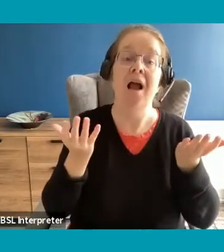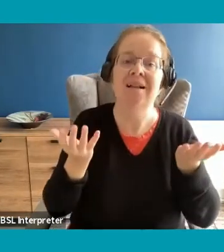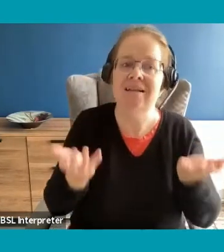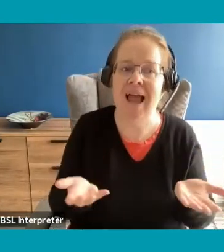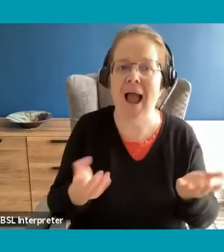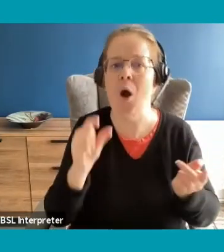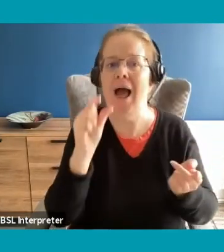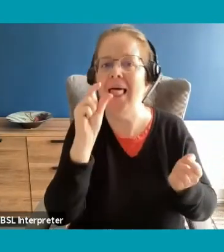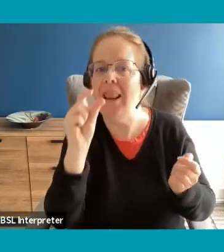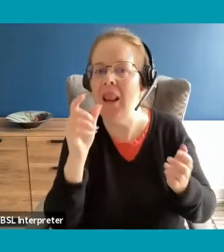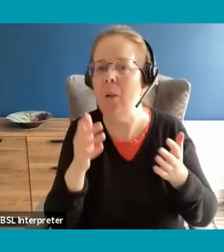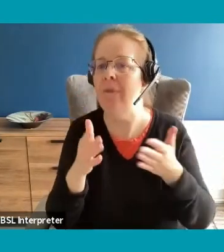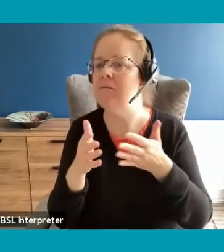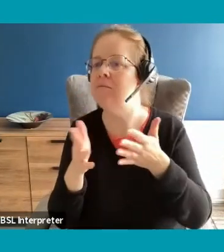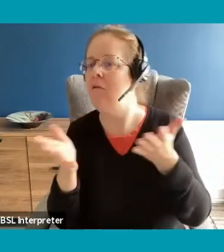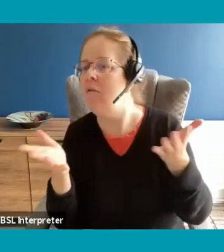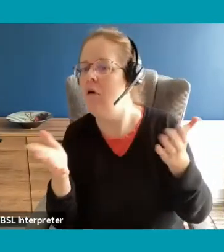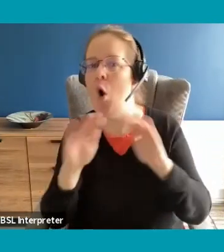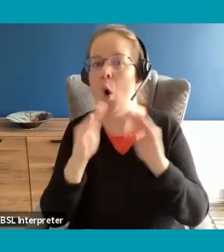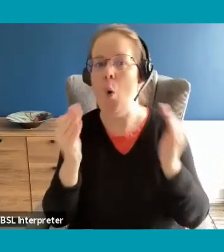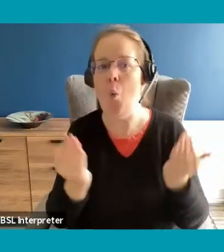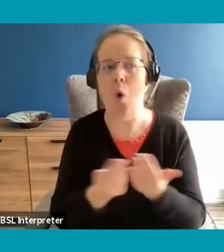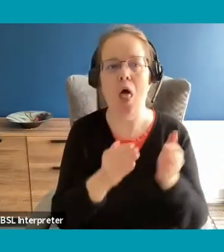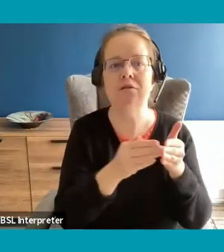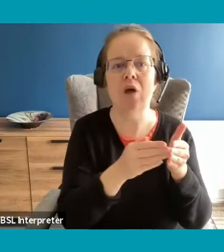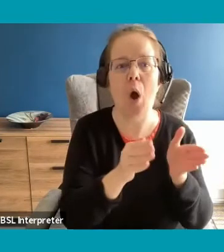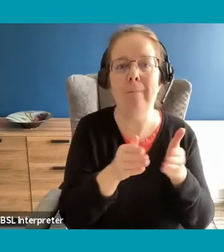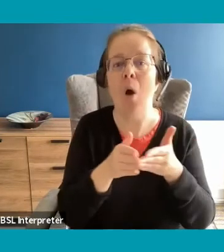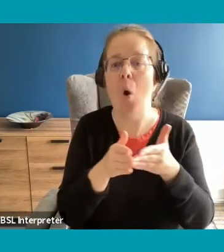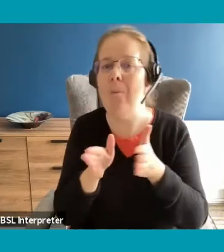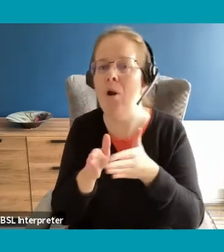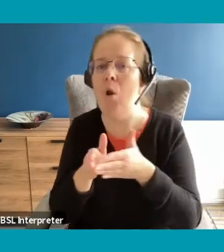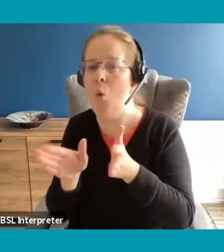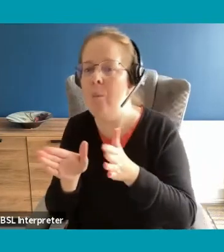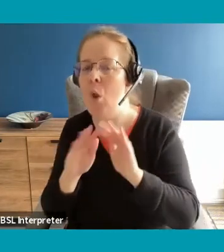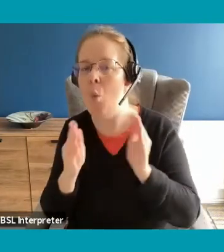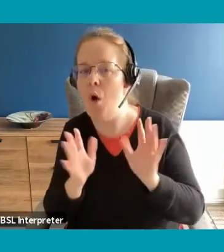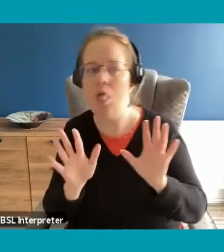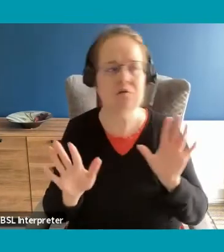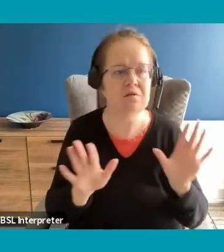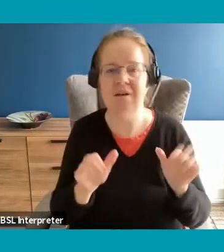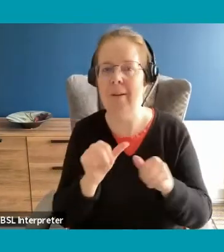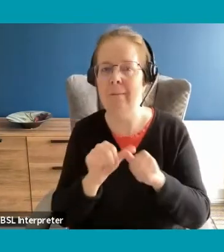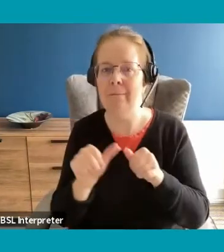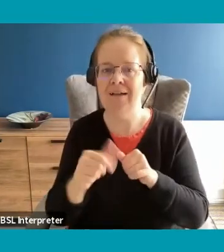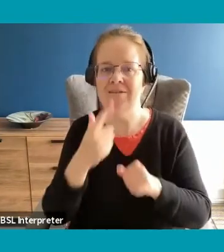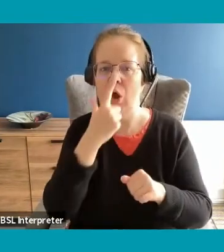starting to see the world outside, open back up again. You know that there will be opportunities potentially to come site now.